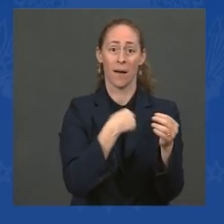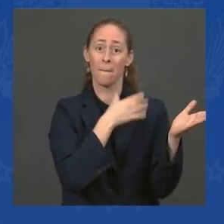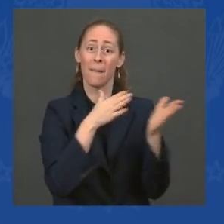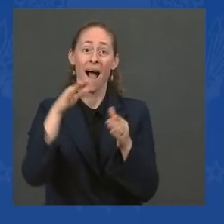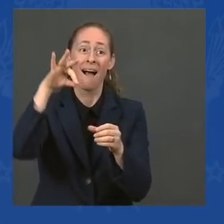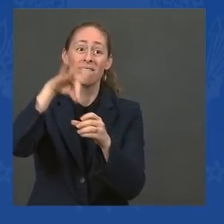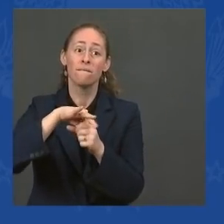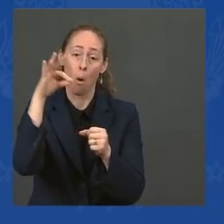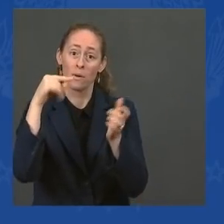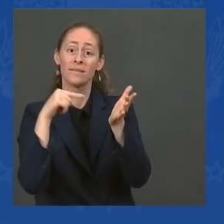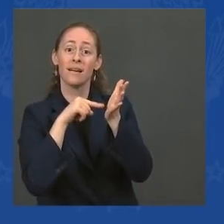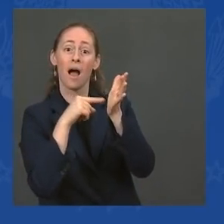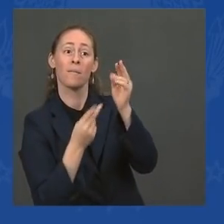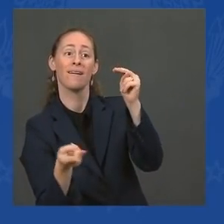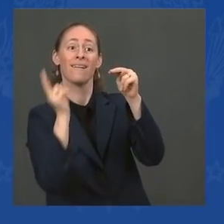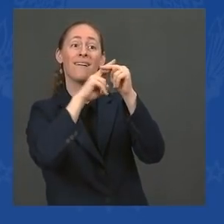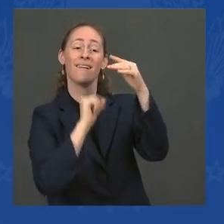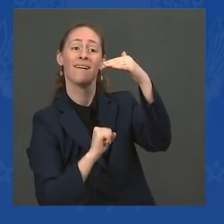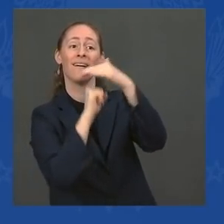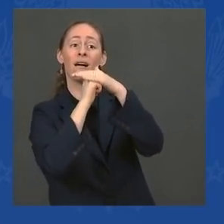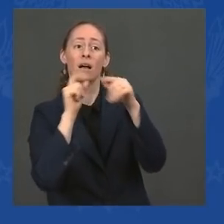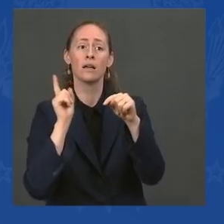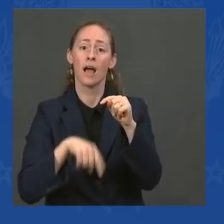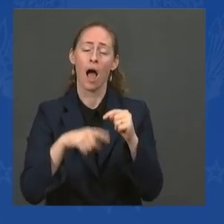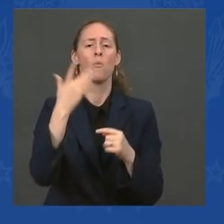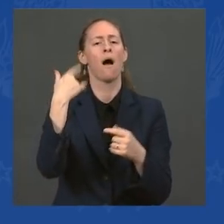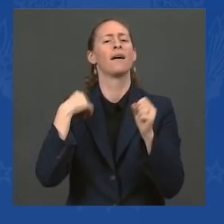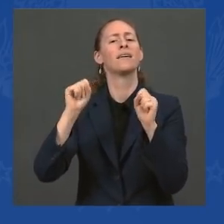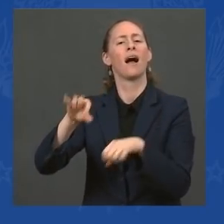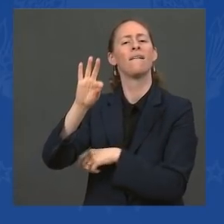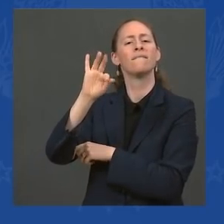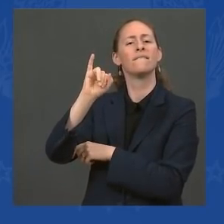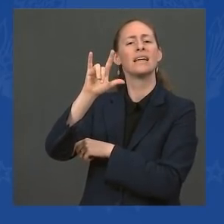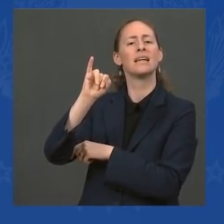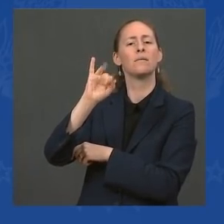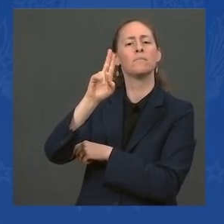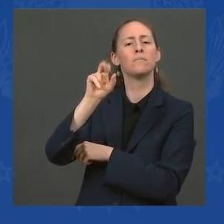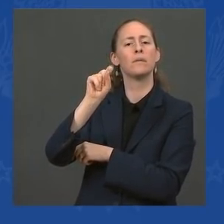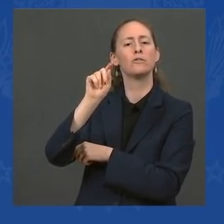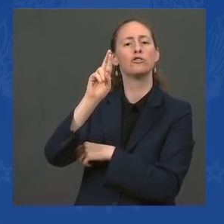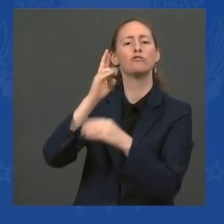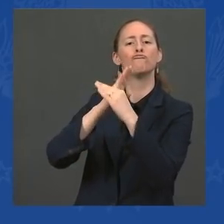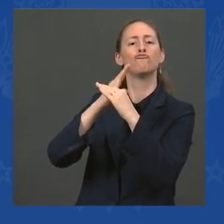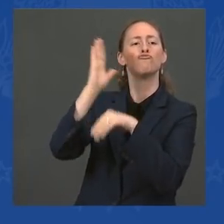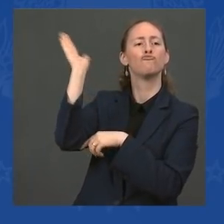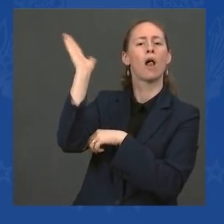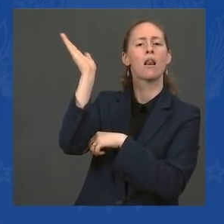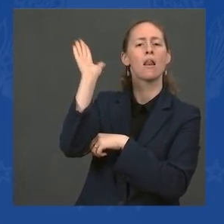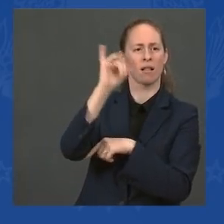the procedural power called a "filibuster." To say that in plain English, it means you have to have 60 votes